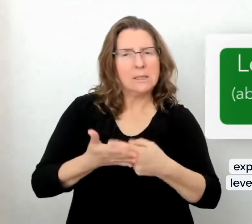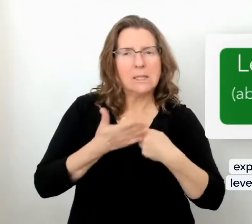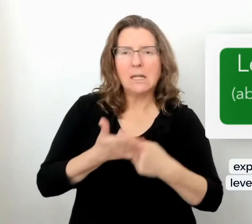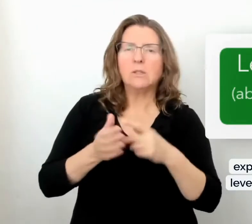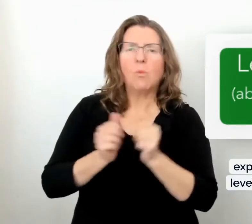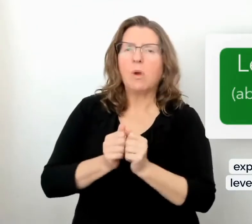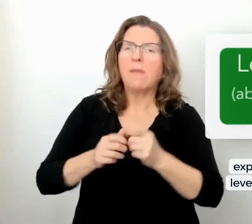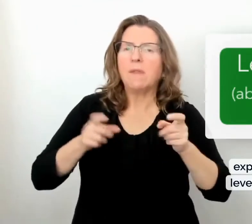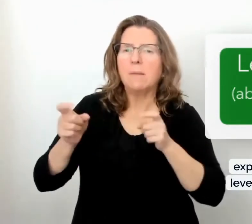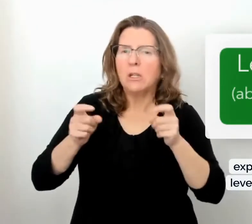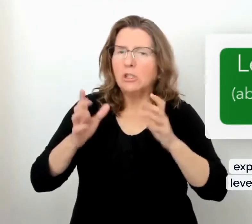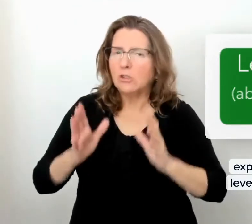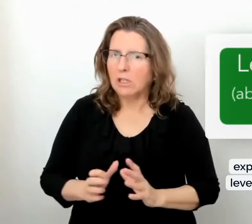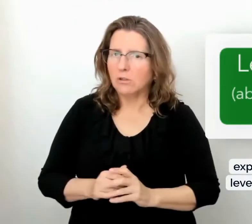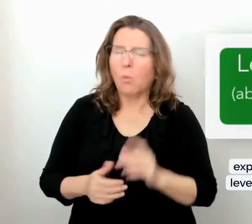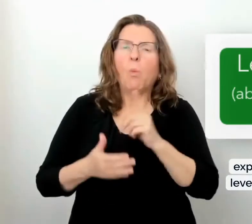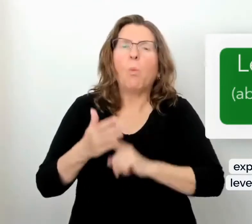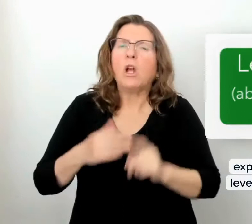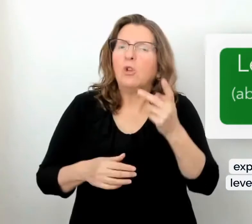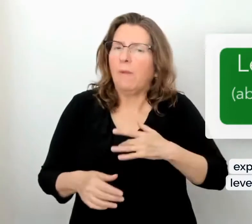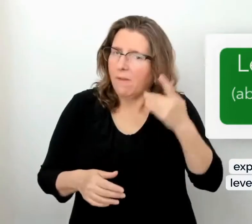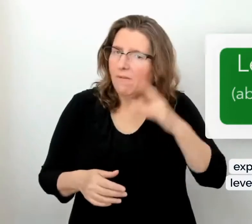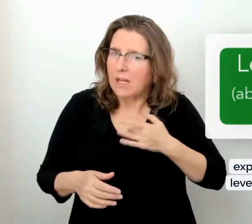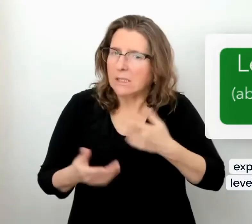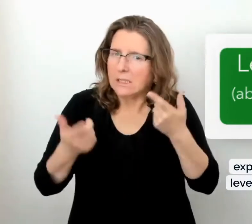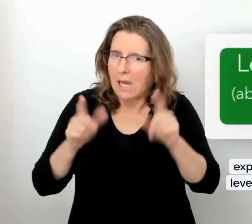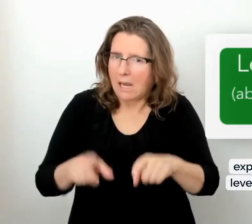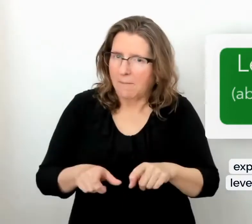Check in with the administration about what they think is happening.